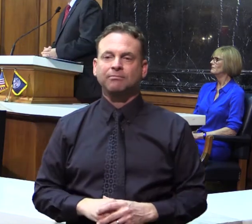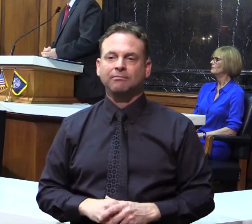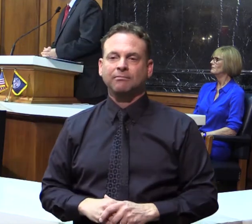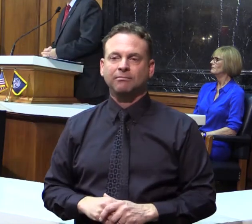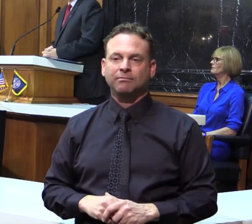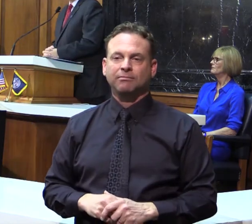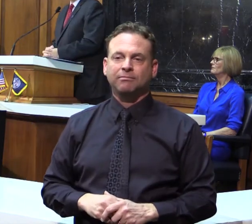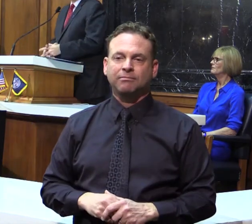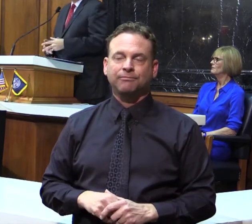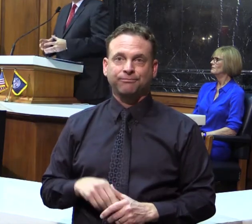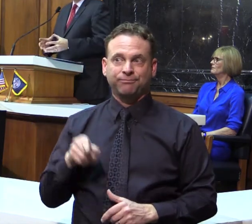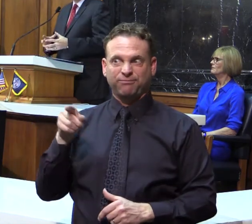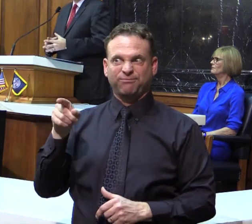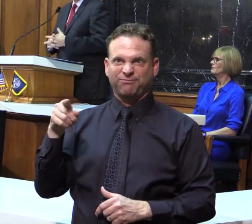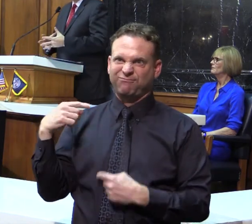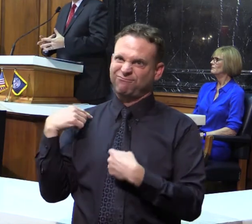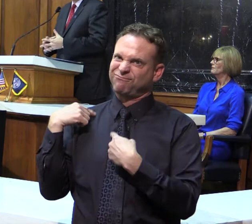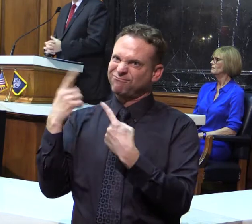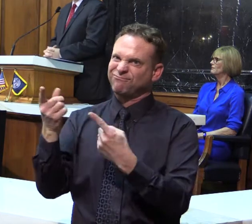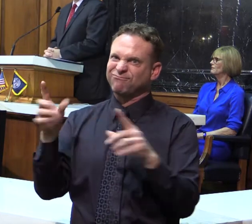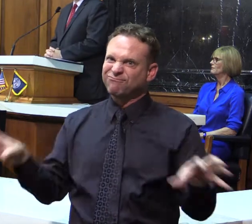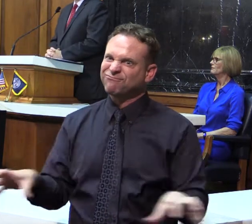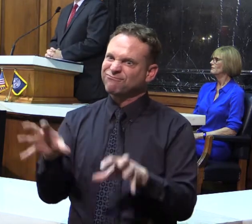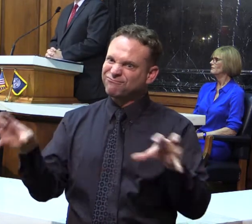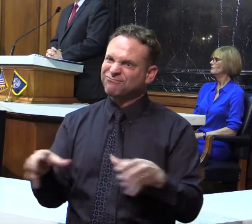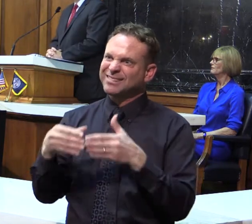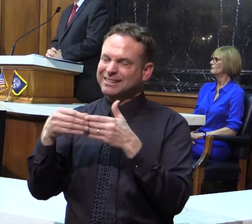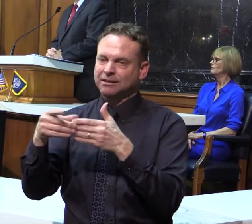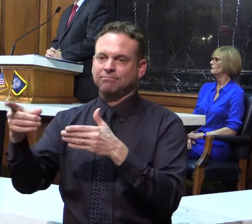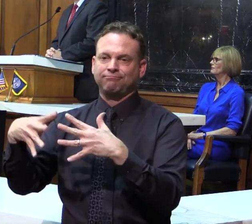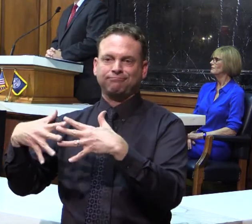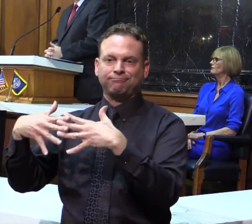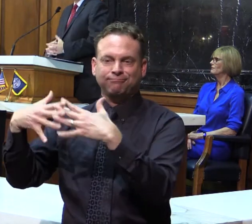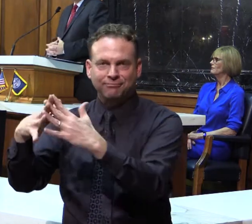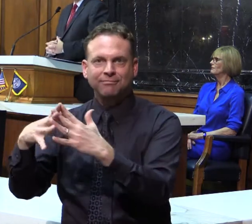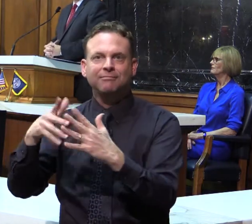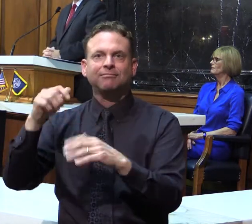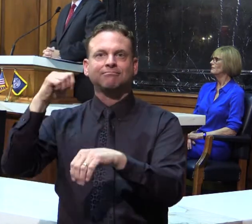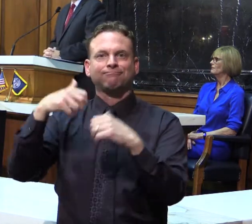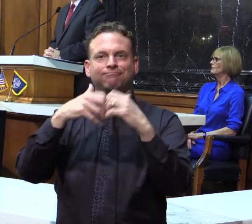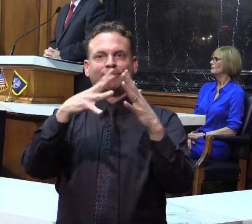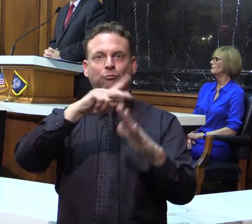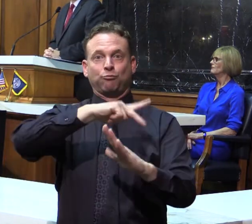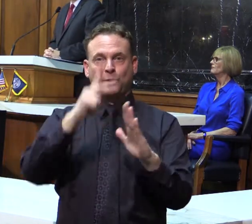drug monitoring system – known as INSPECT – are going even faster than WE anticipated.